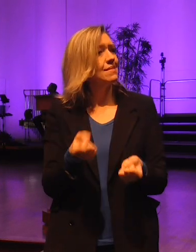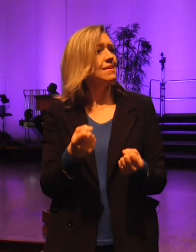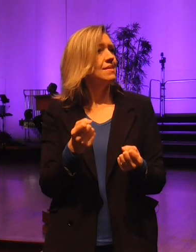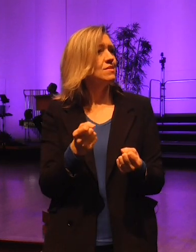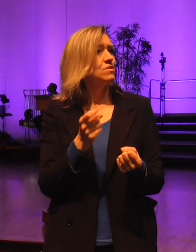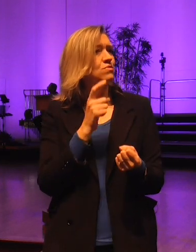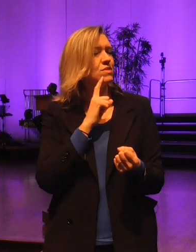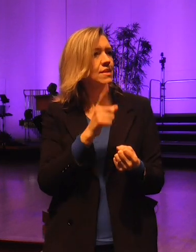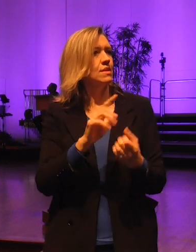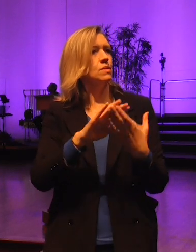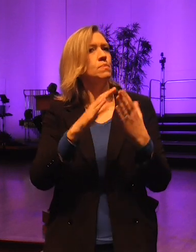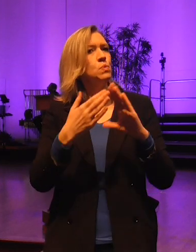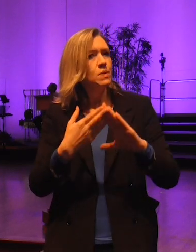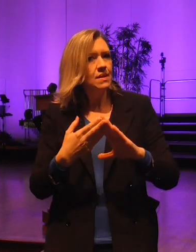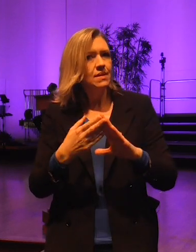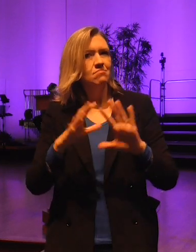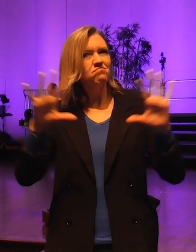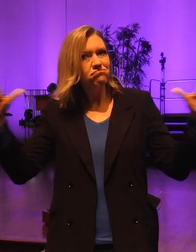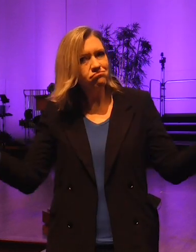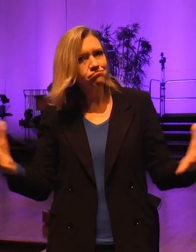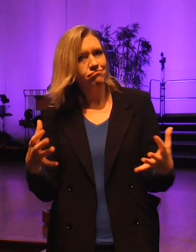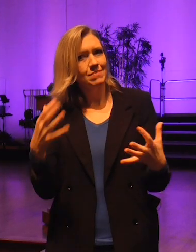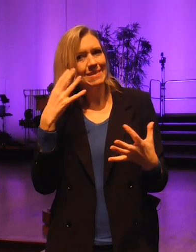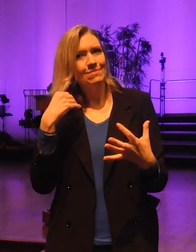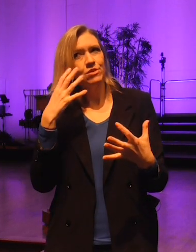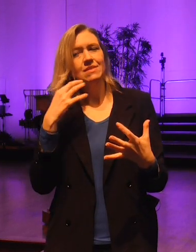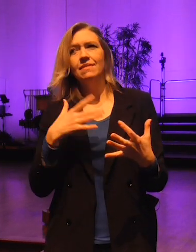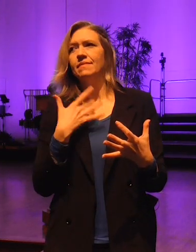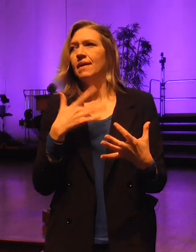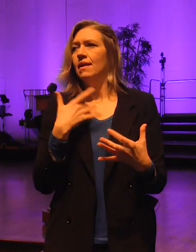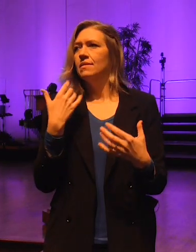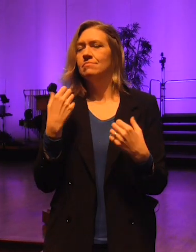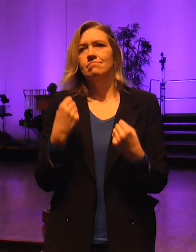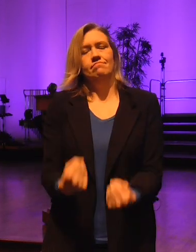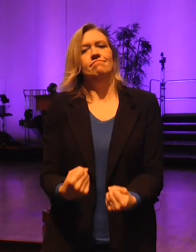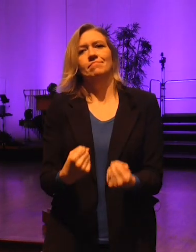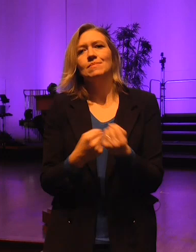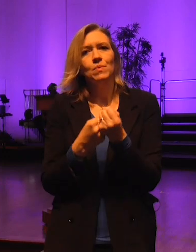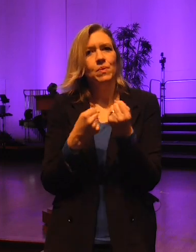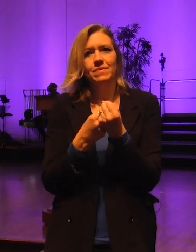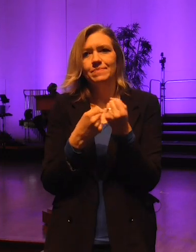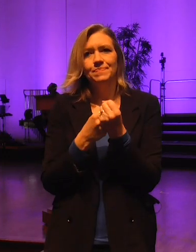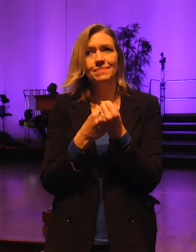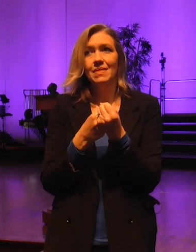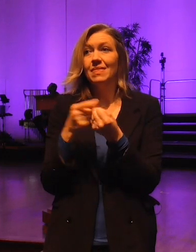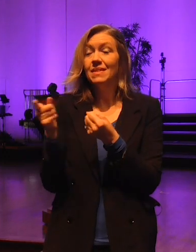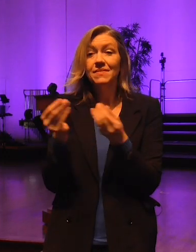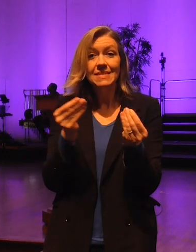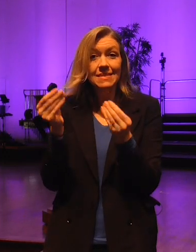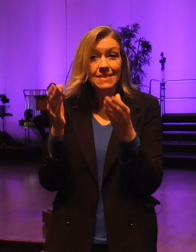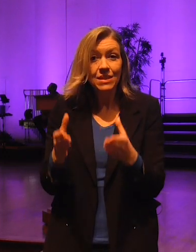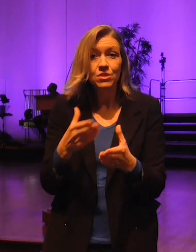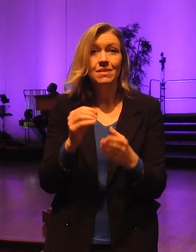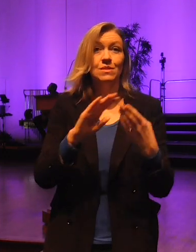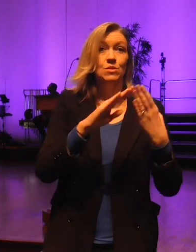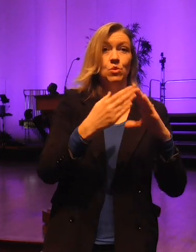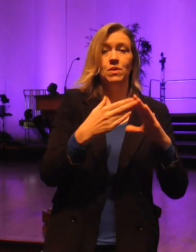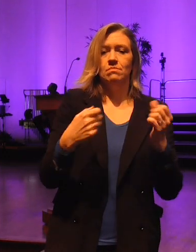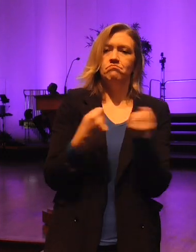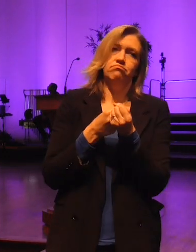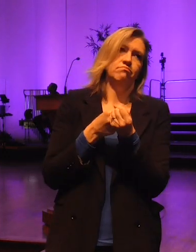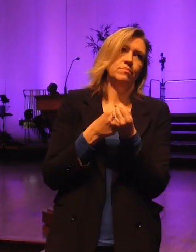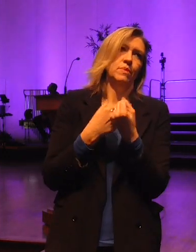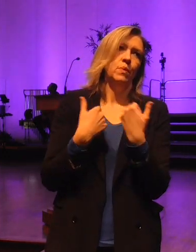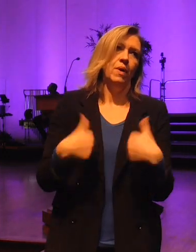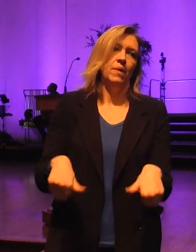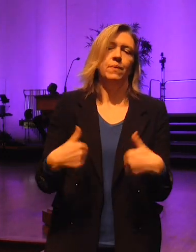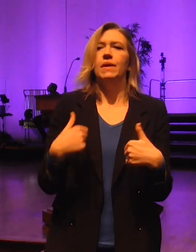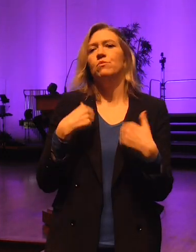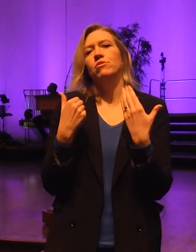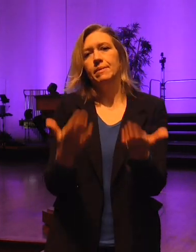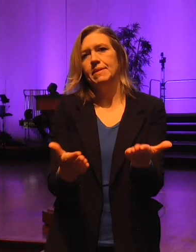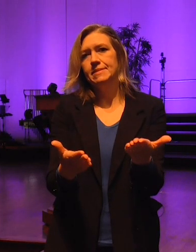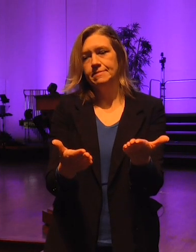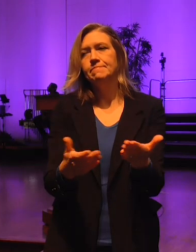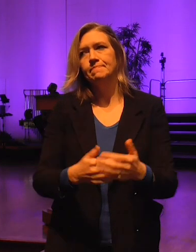experience and I just felt so supported um by the facilitators and the community so I recommend for